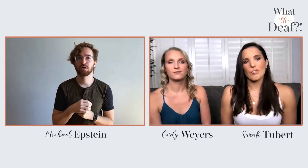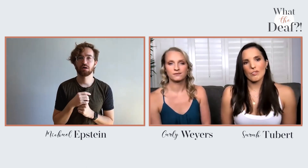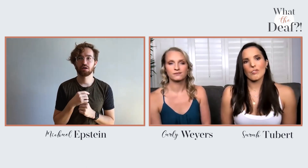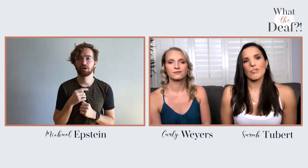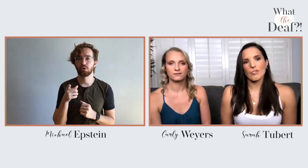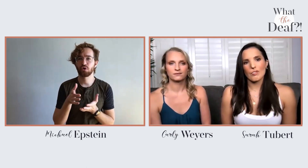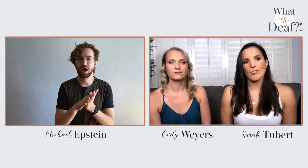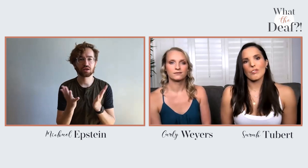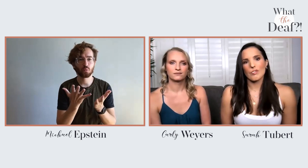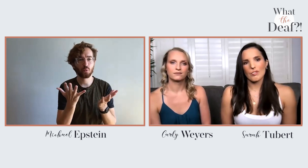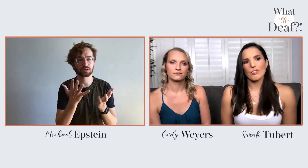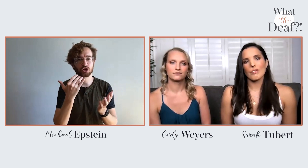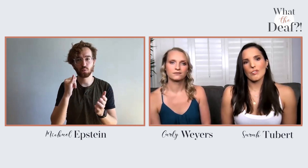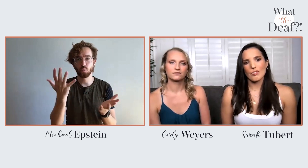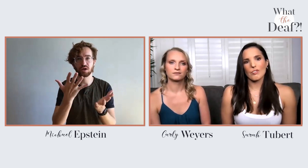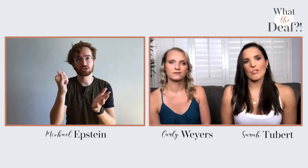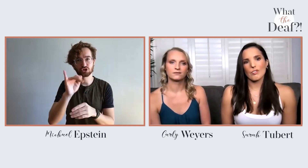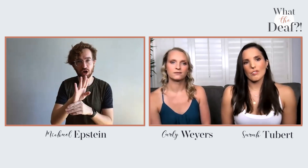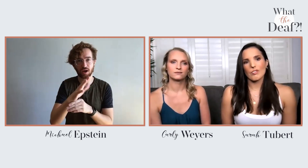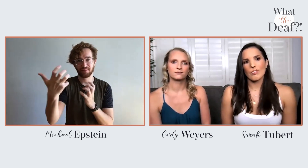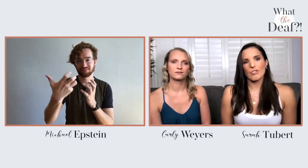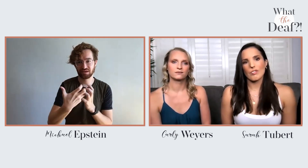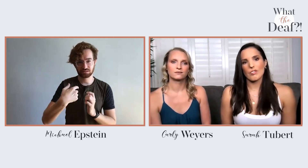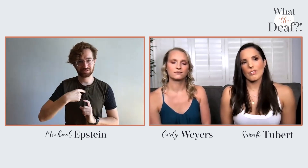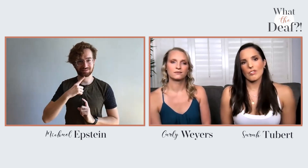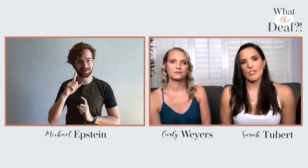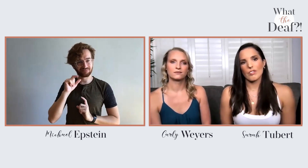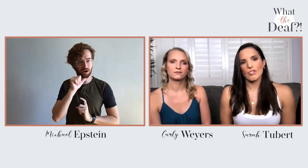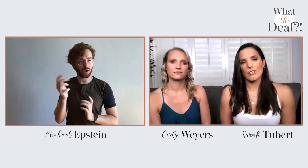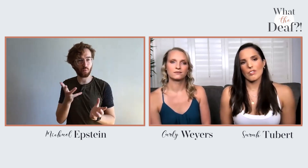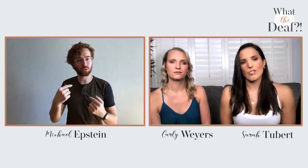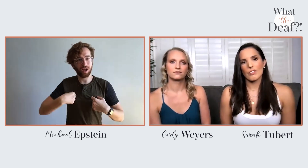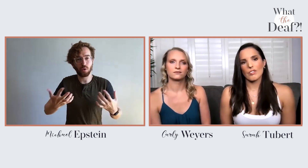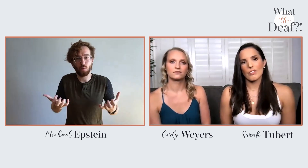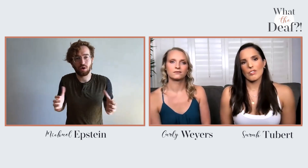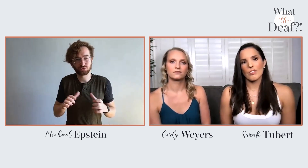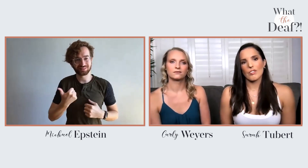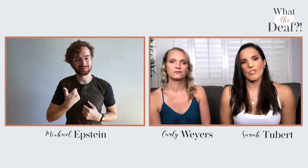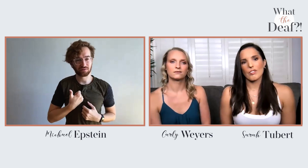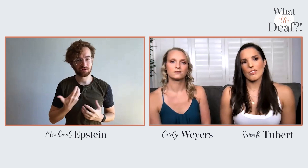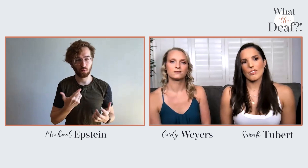So they're asking questions of like, "What job will fit me as a deaf person?" Not "What do I actually want to do with my life?